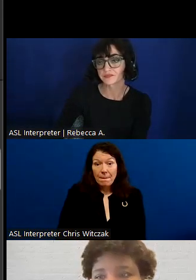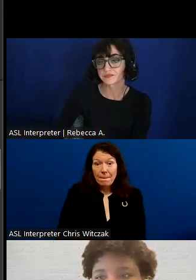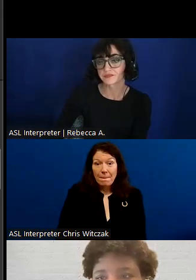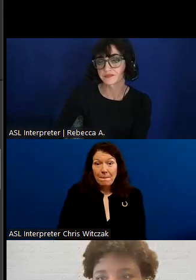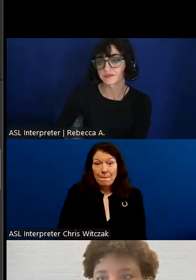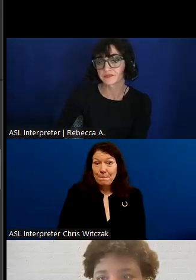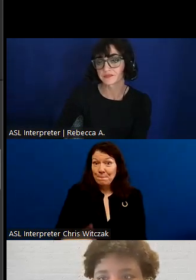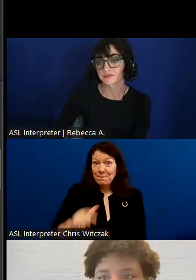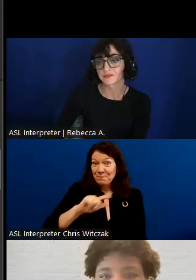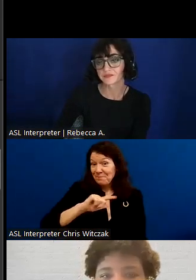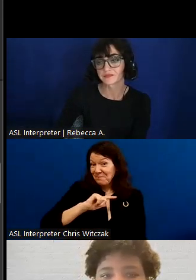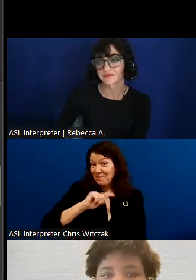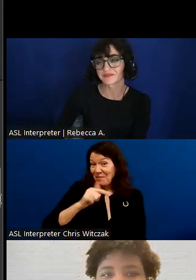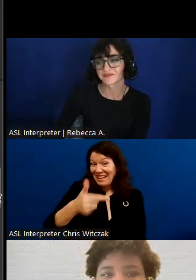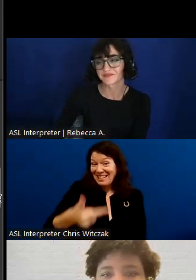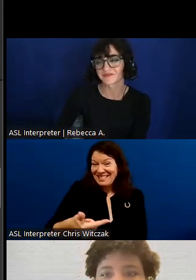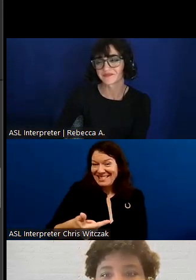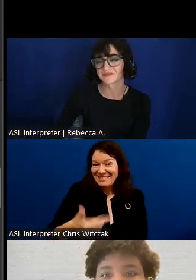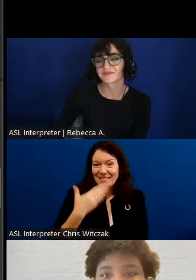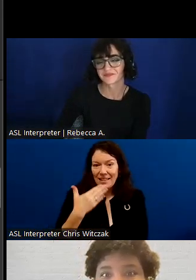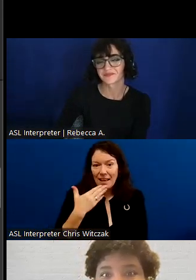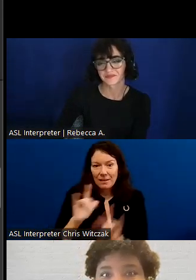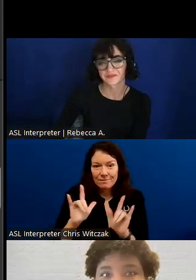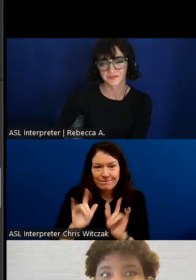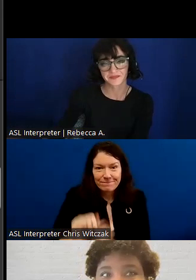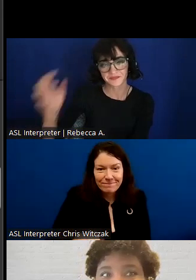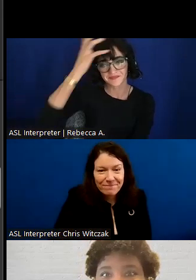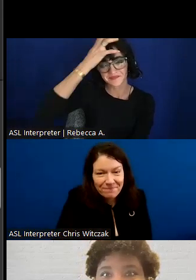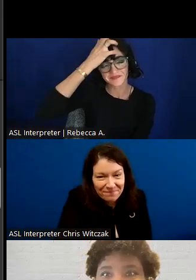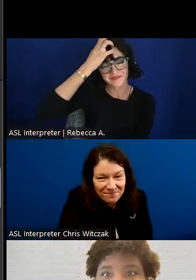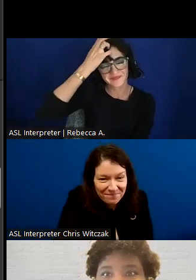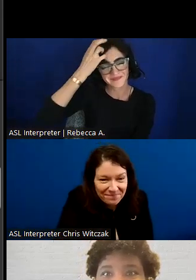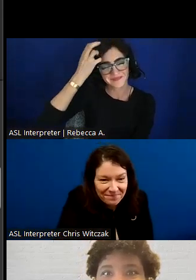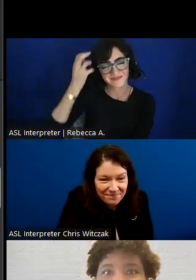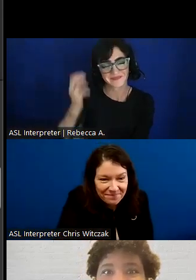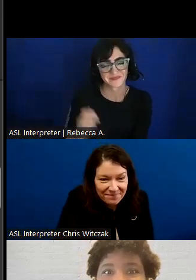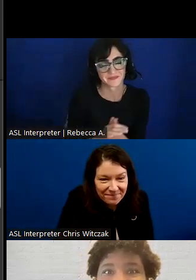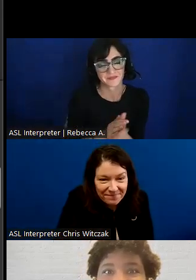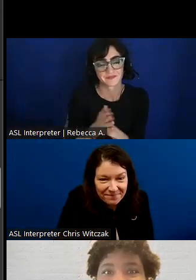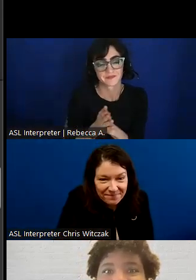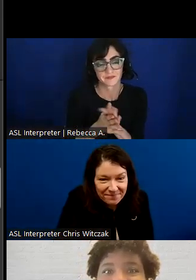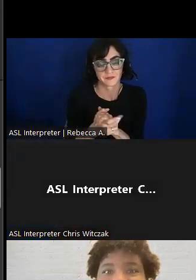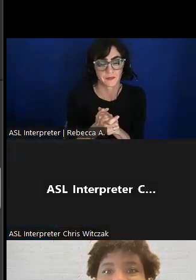town